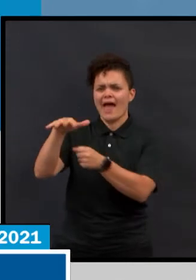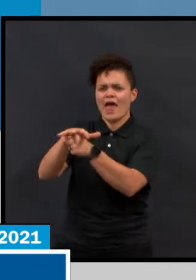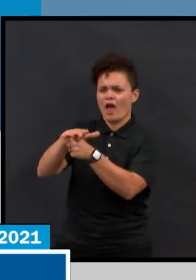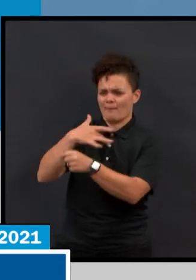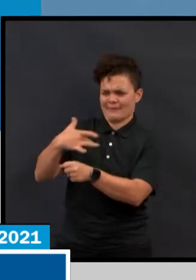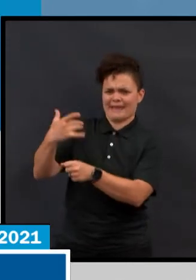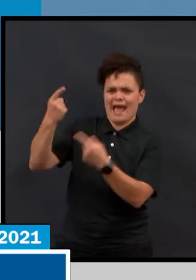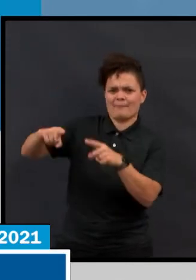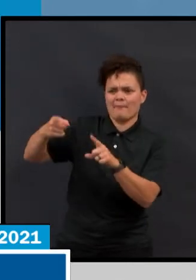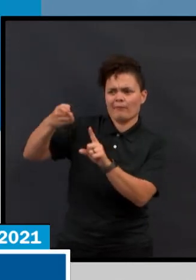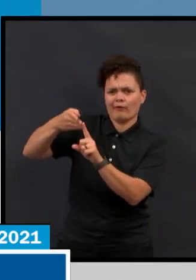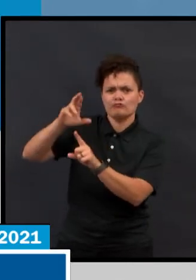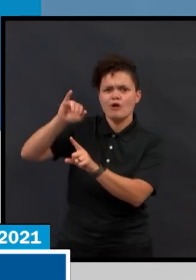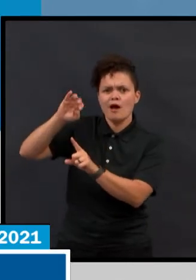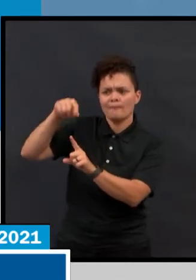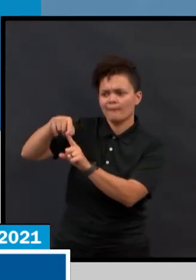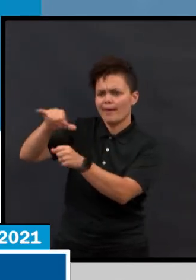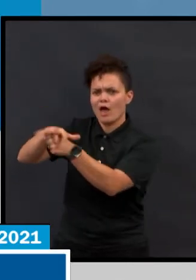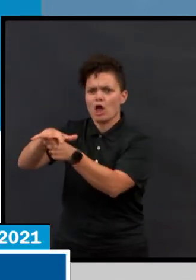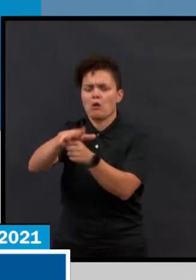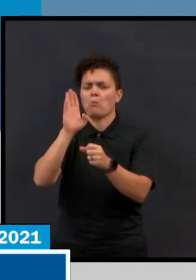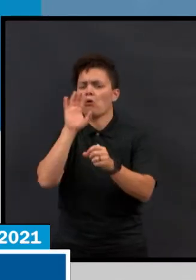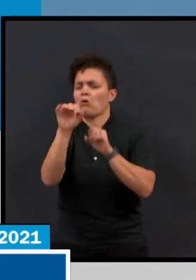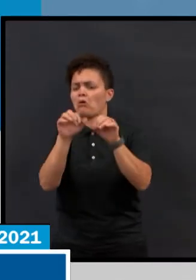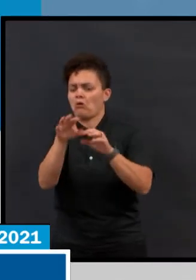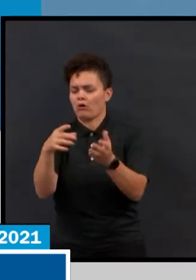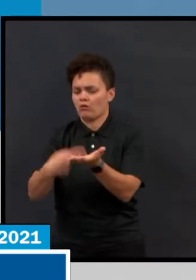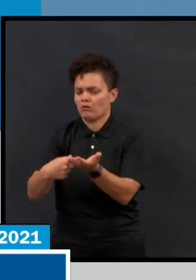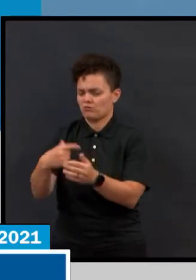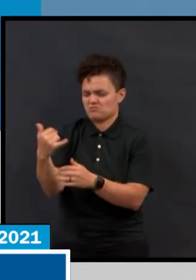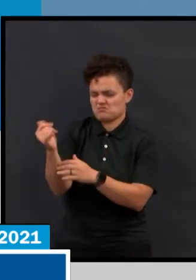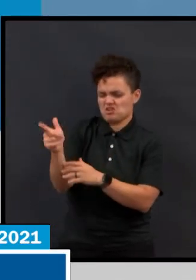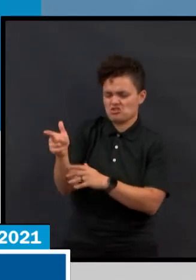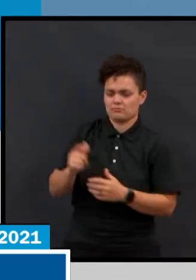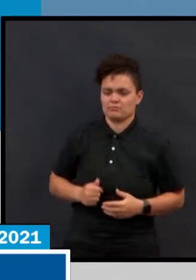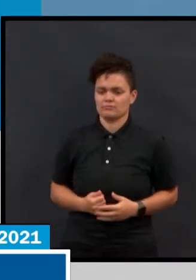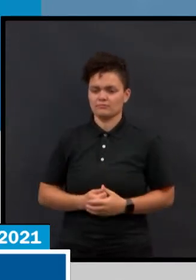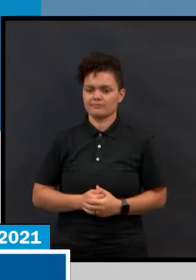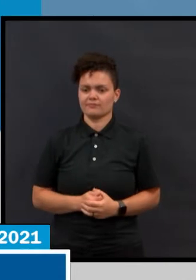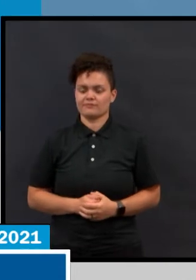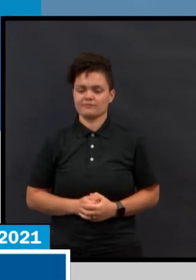occur in the city we're also targeting you bodies through our youth violence informed initiative